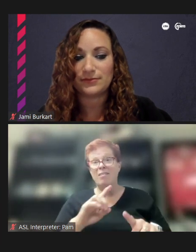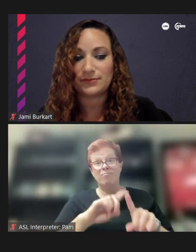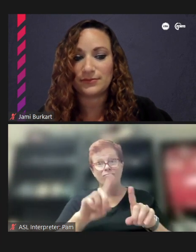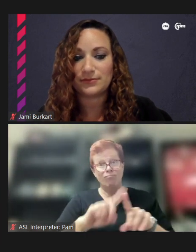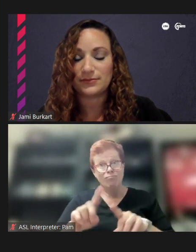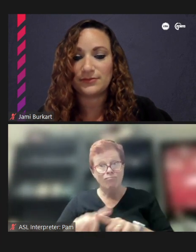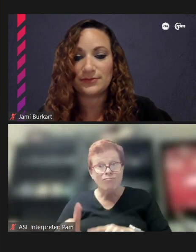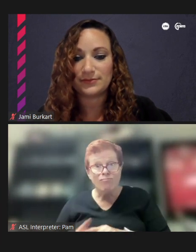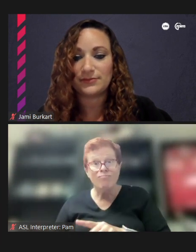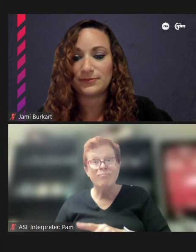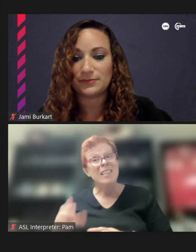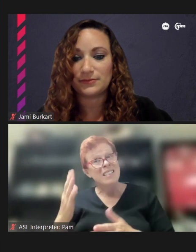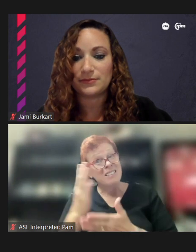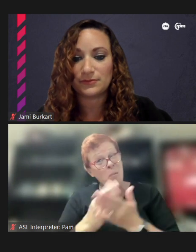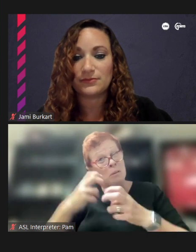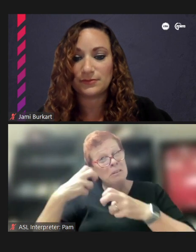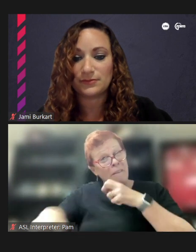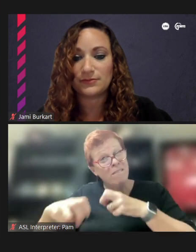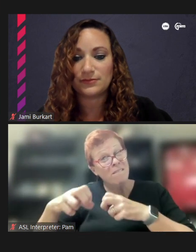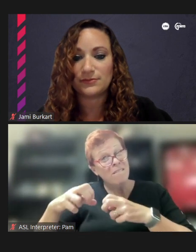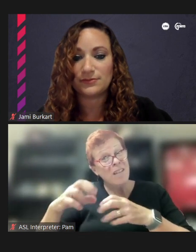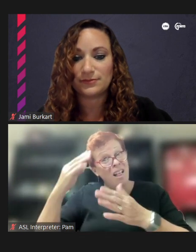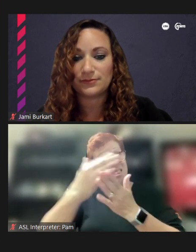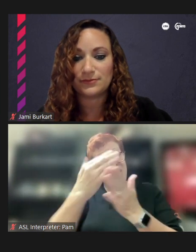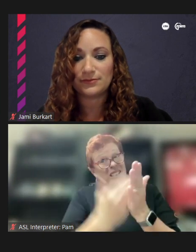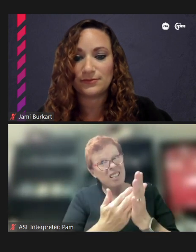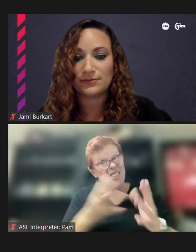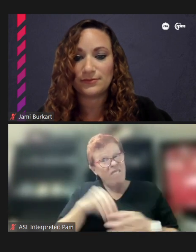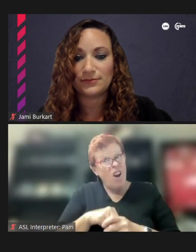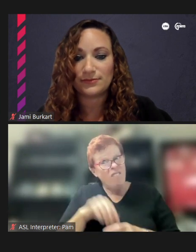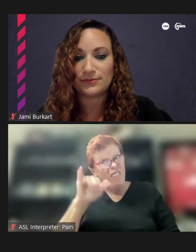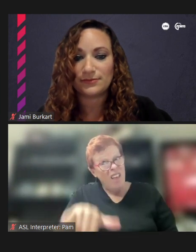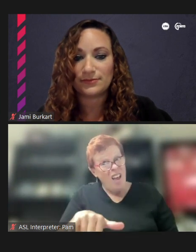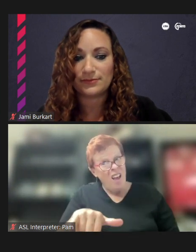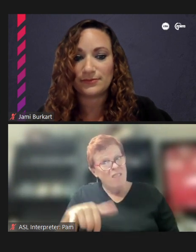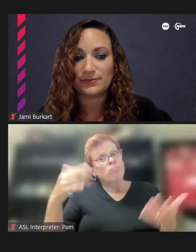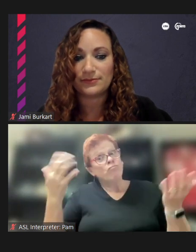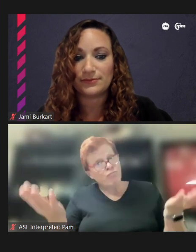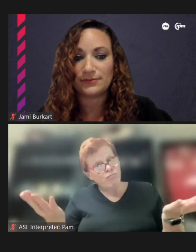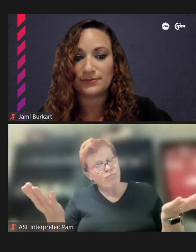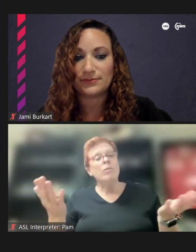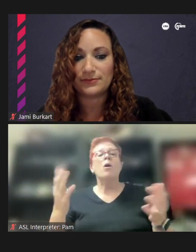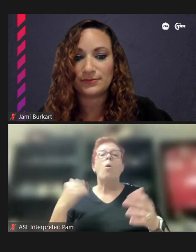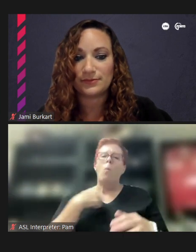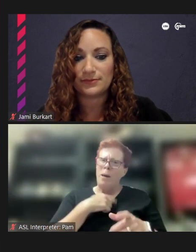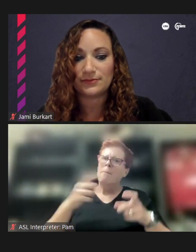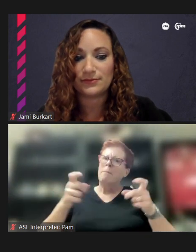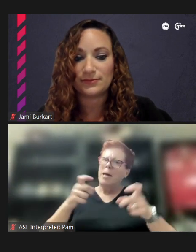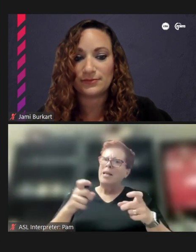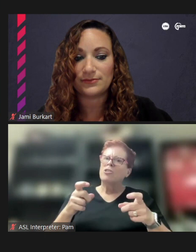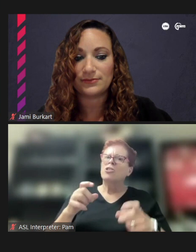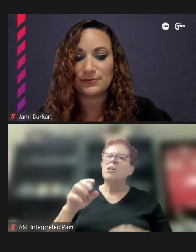some tough lessons and challenges along with it. We manage the Winthrop Family Historical Garden